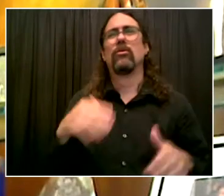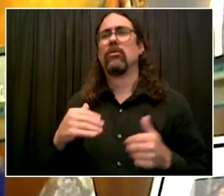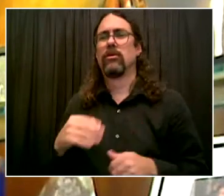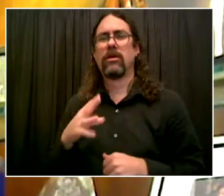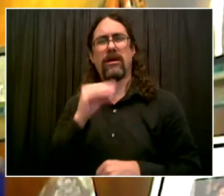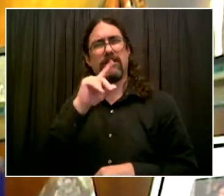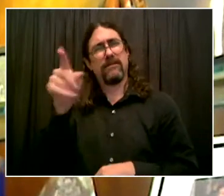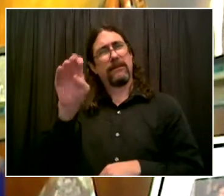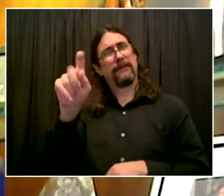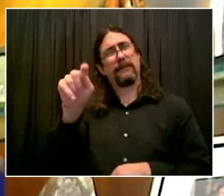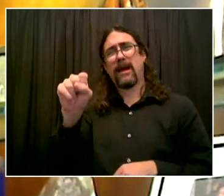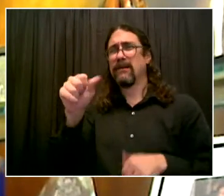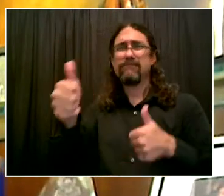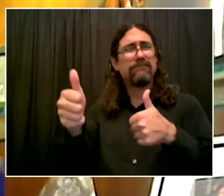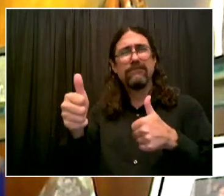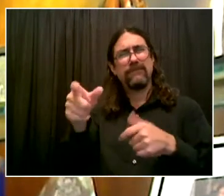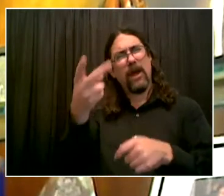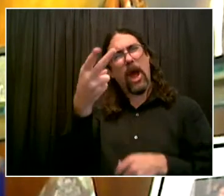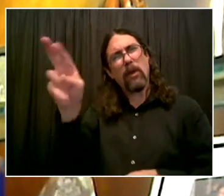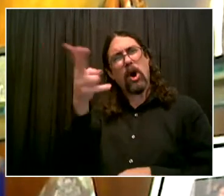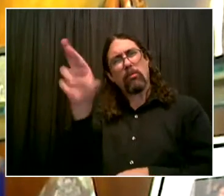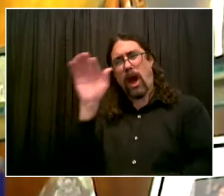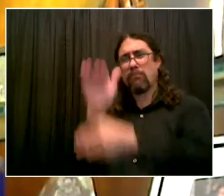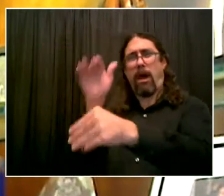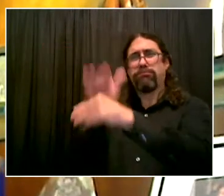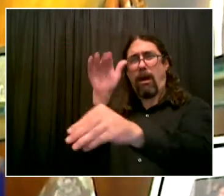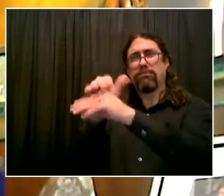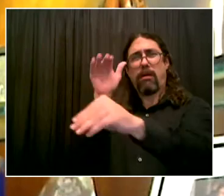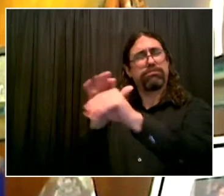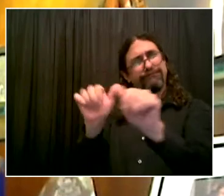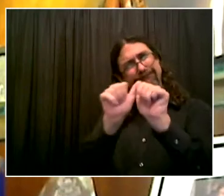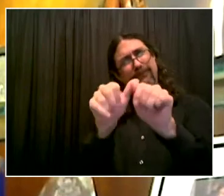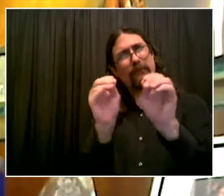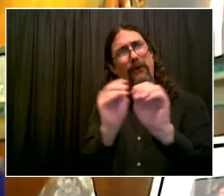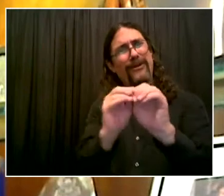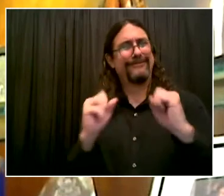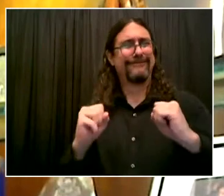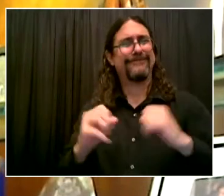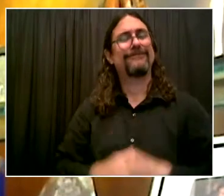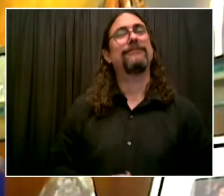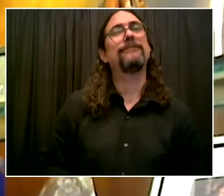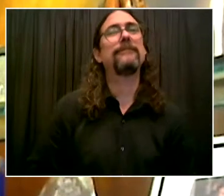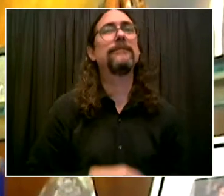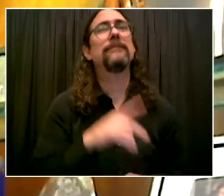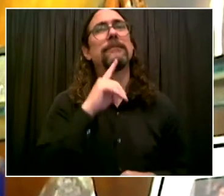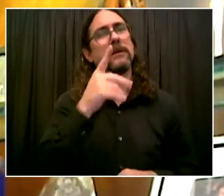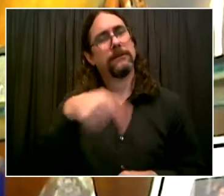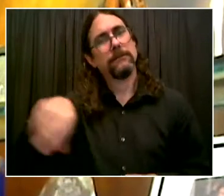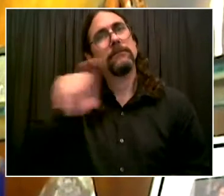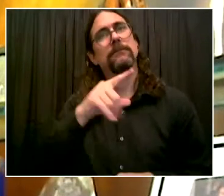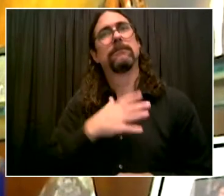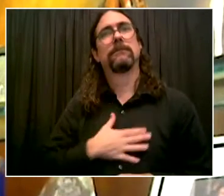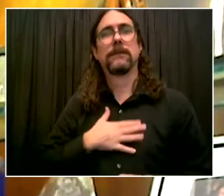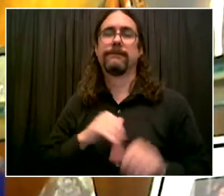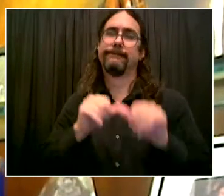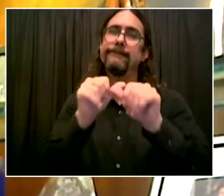METS O WHHAVE BEEN PHOENMENAL. LET'S KEEP GETTING THE GRAND SLAMS FOR THE BOROUGH. AND FOR THOSE OF YOU QUESTIONING WHETHER YOU